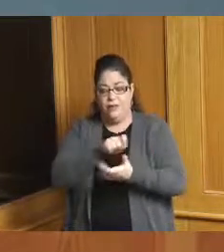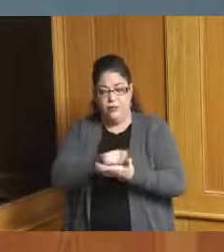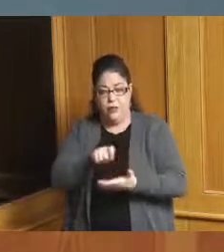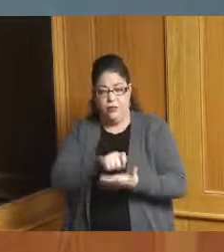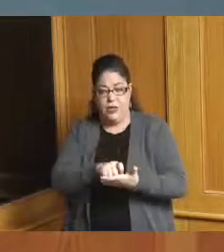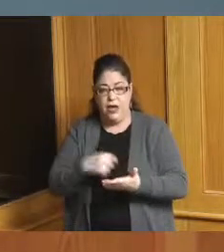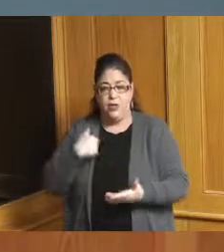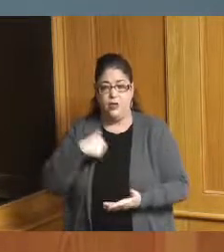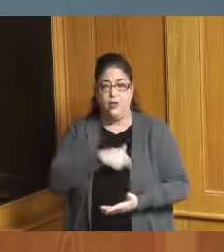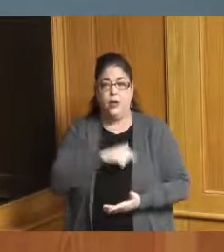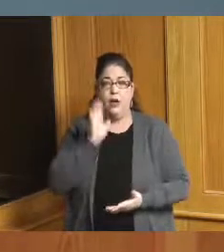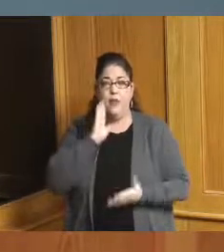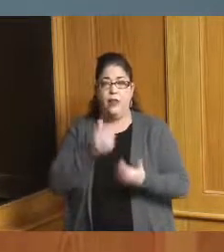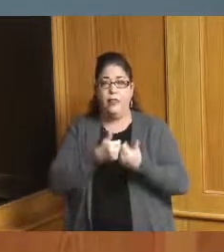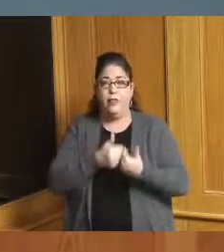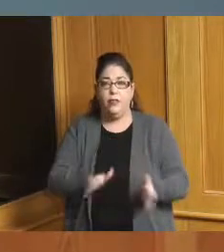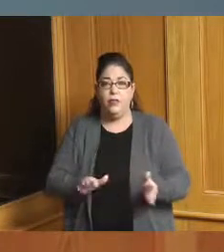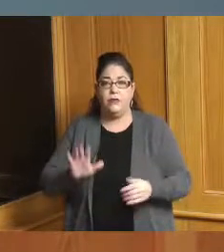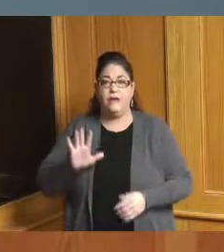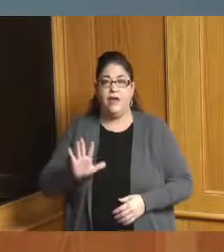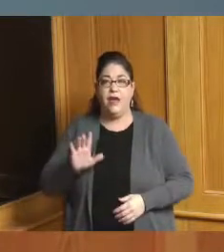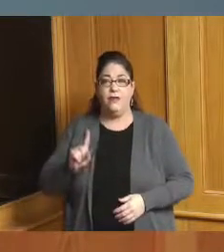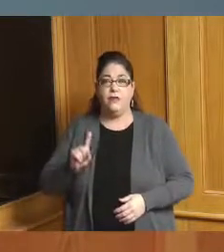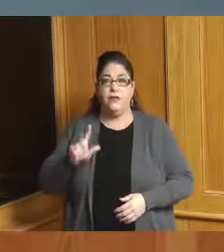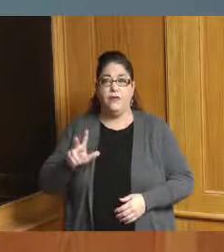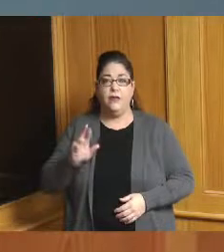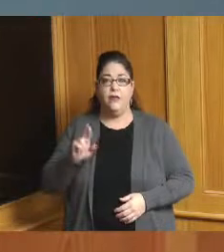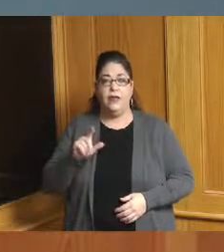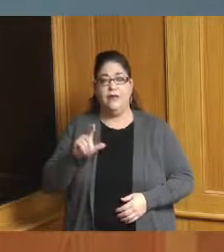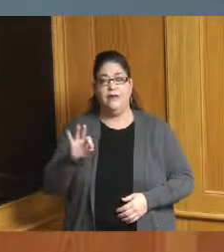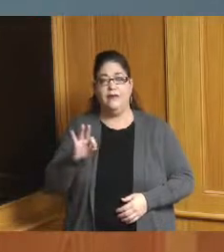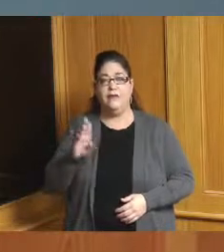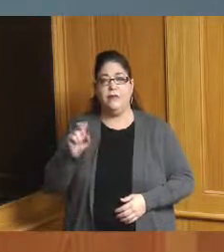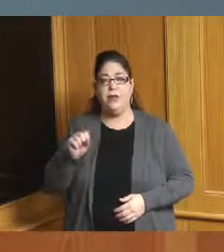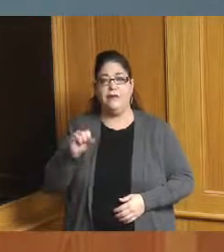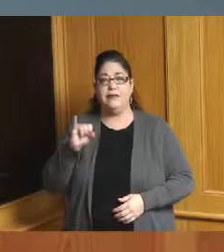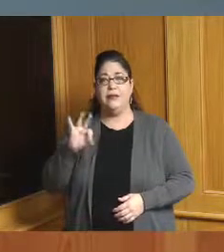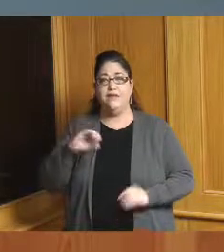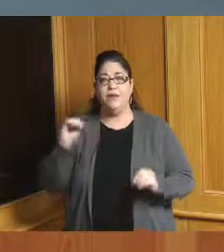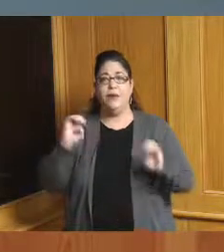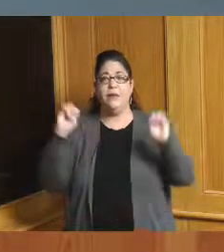we would lose the 513 bus if we had the state of emergency but things have changed never any